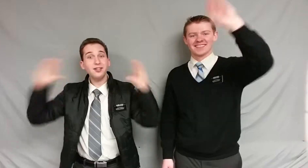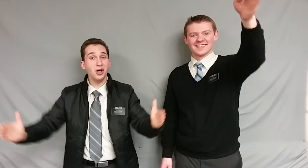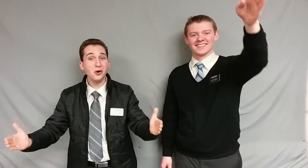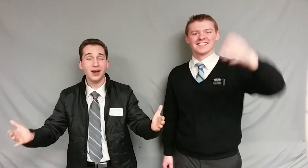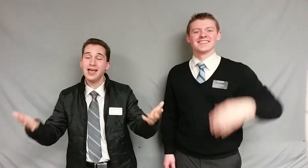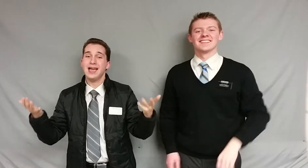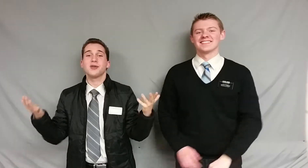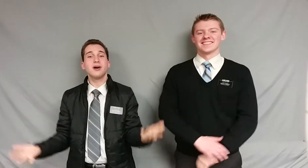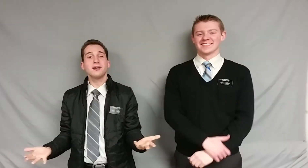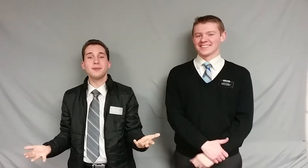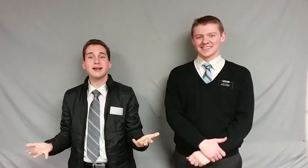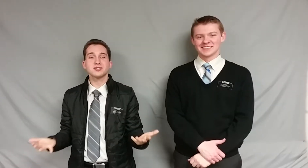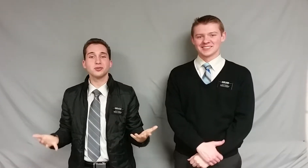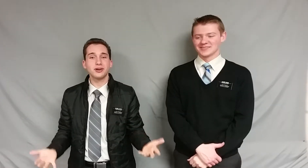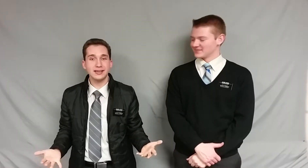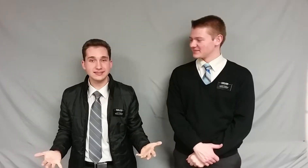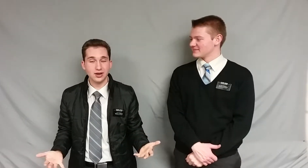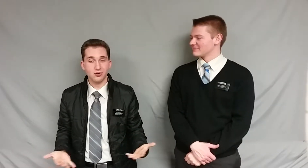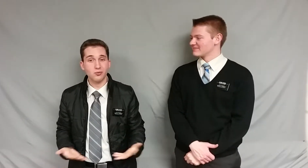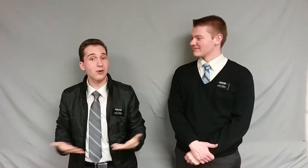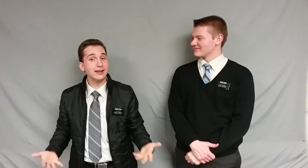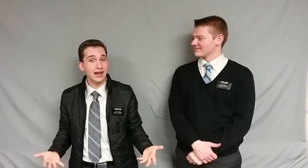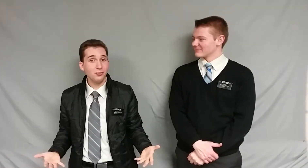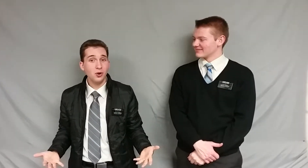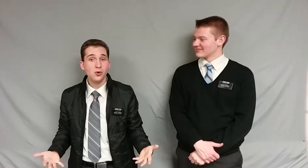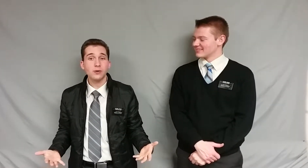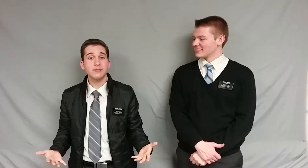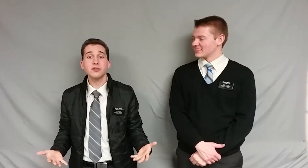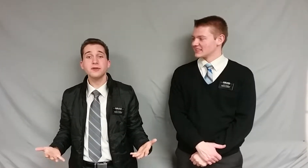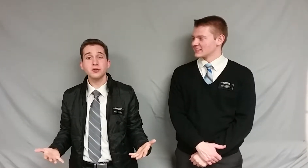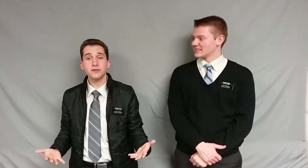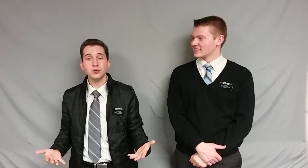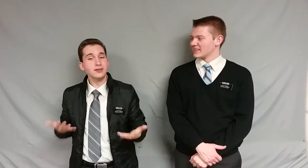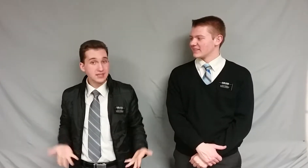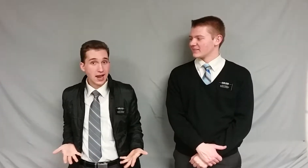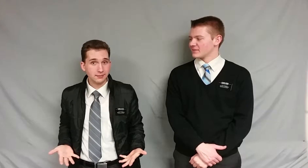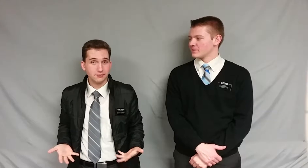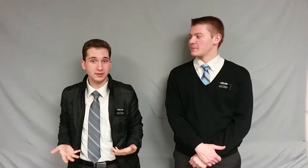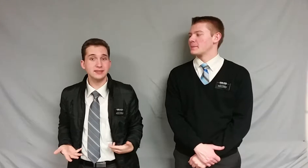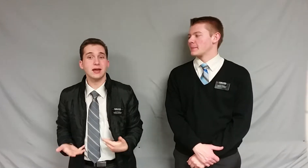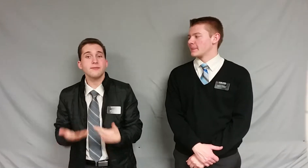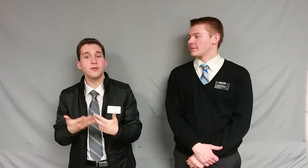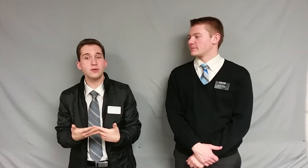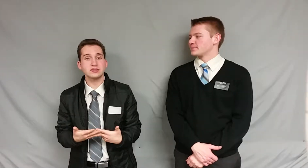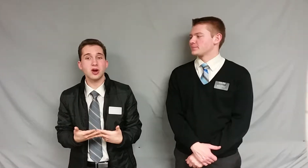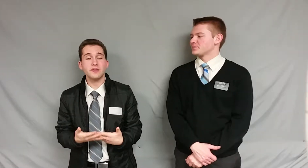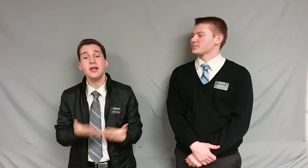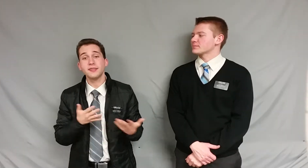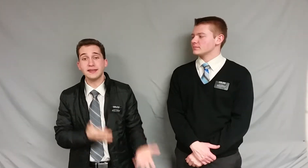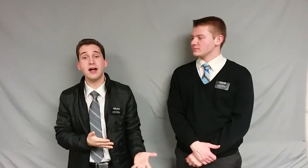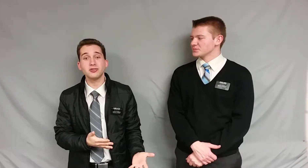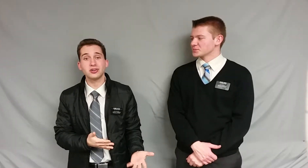Hello, and welcome back to LearnASL! Right now, we have another video for you on time. But this time, focused on the calendar